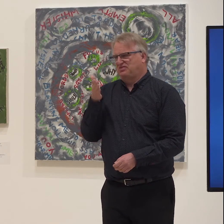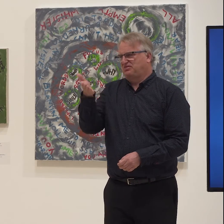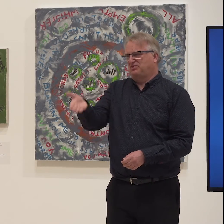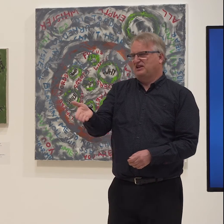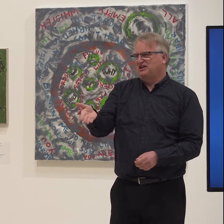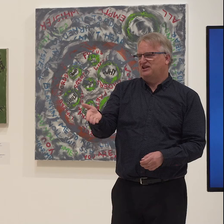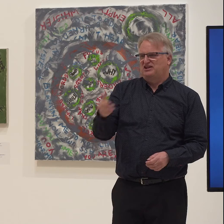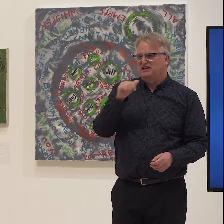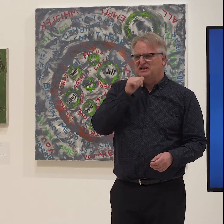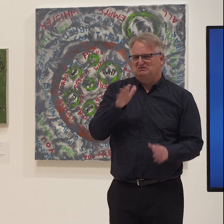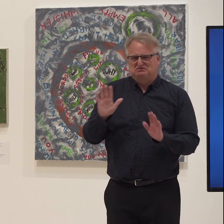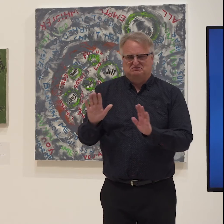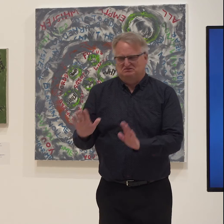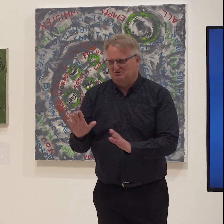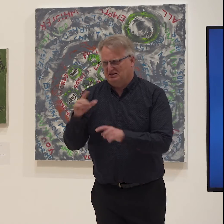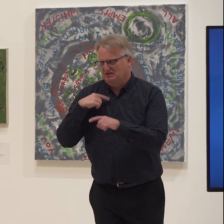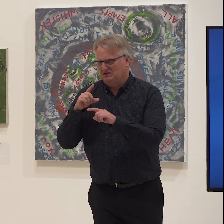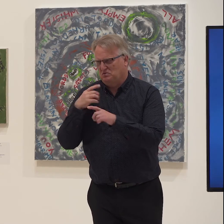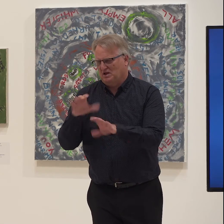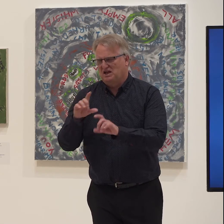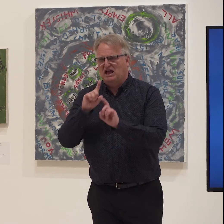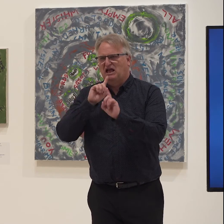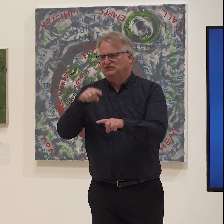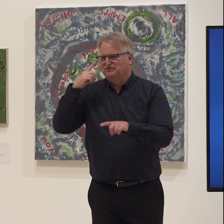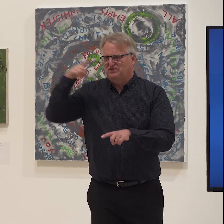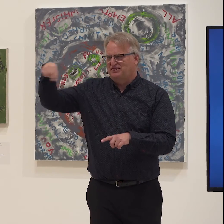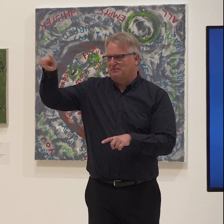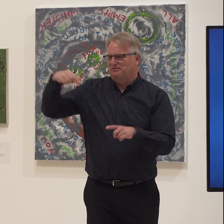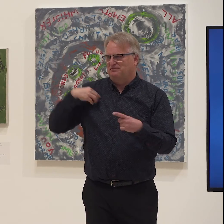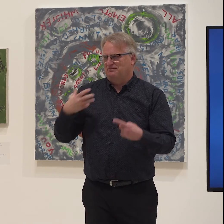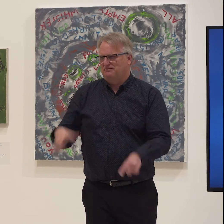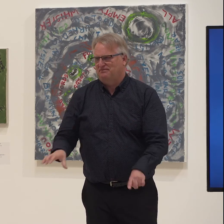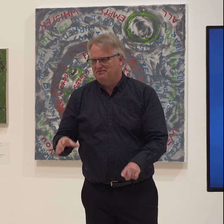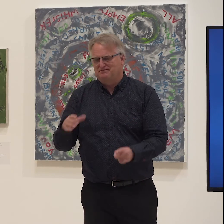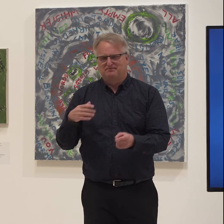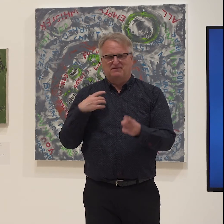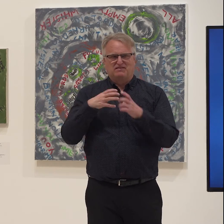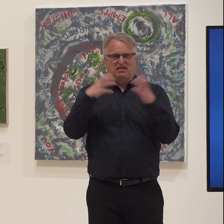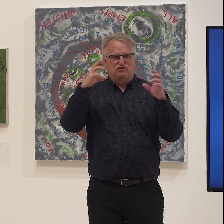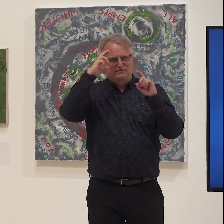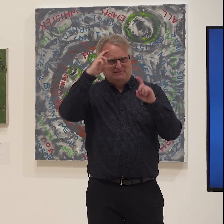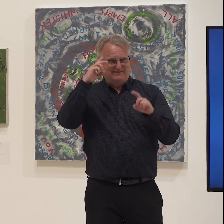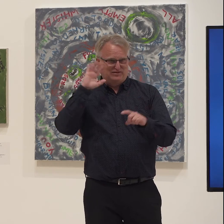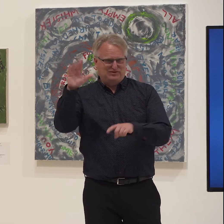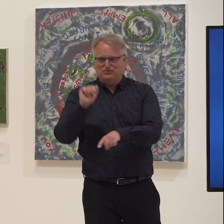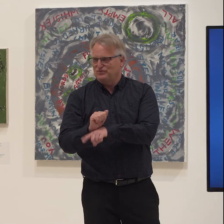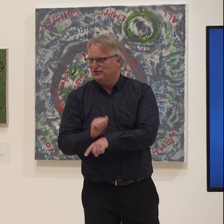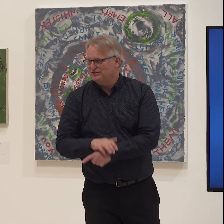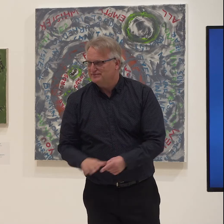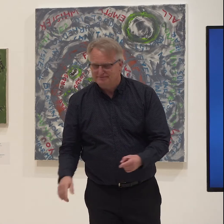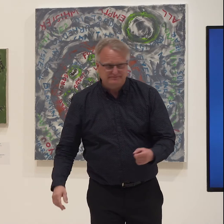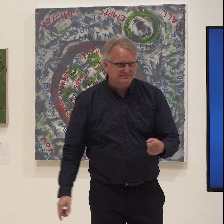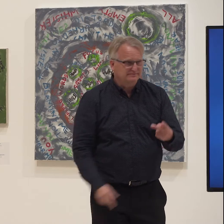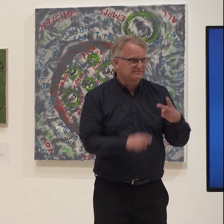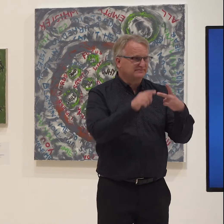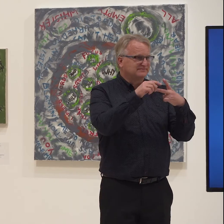but I don't consider myself a member of that community per se, so, I don't want to answer for them because I have a lot of respect for the work that they do.